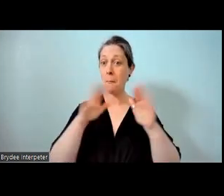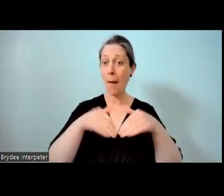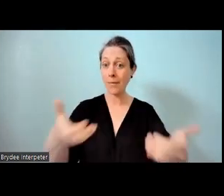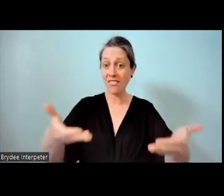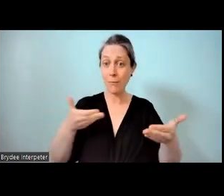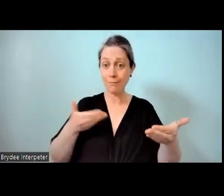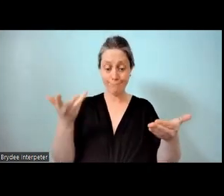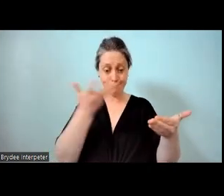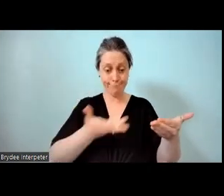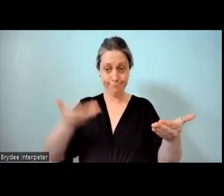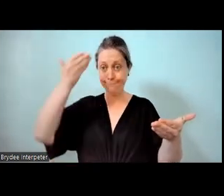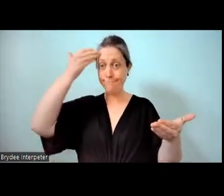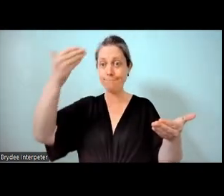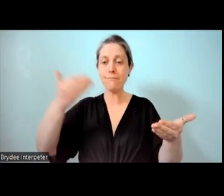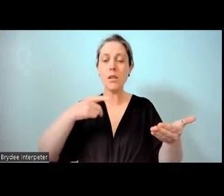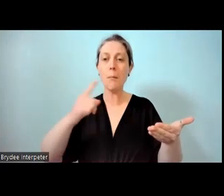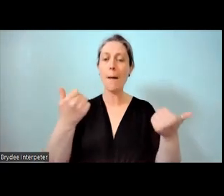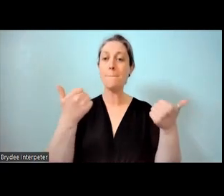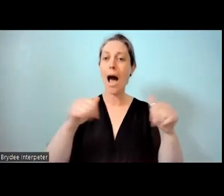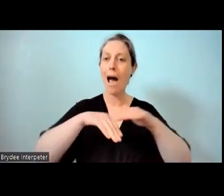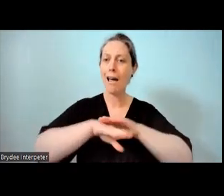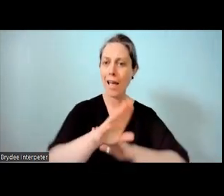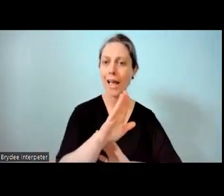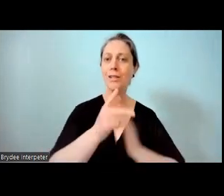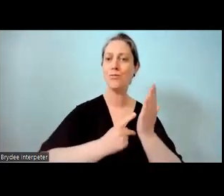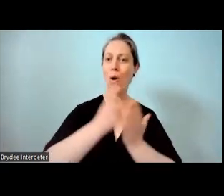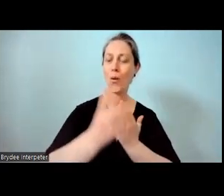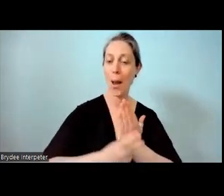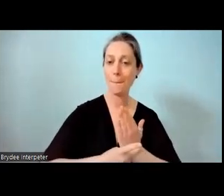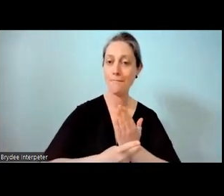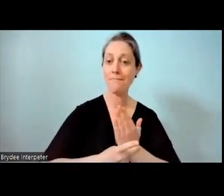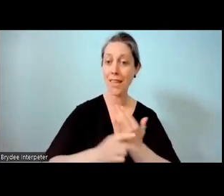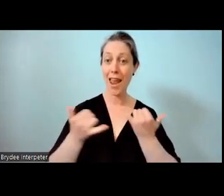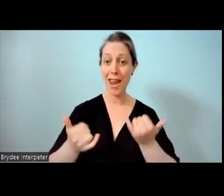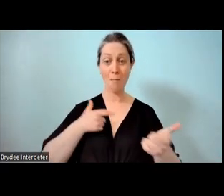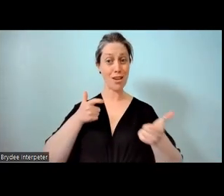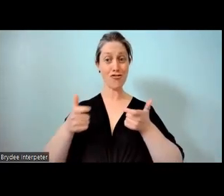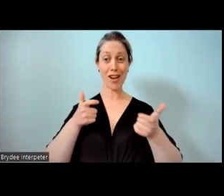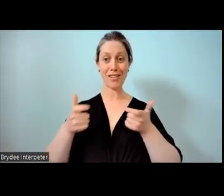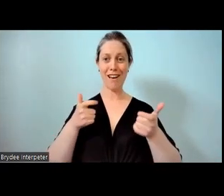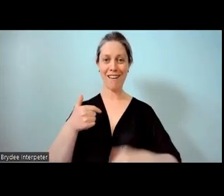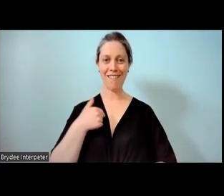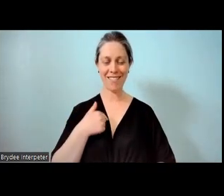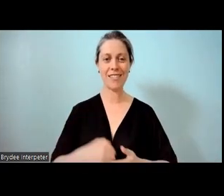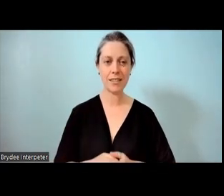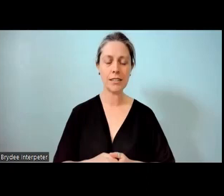and I actually ended up getting into the programme. That's the programme I'm the director of now. The professional aspect of this